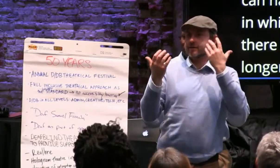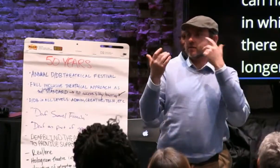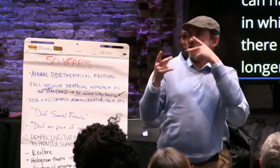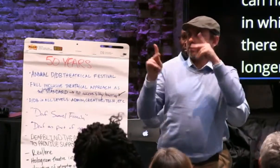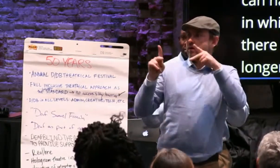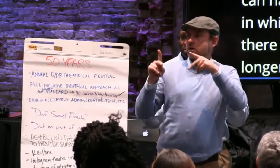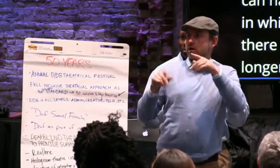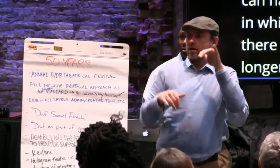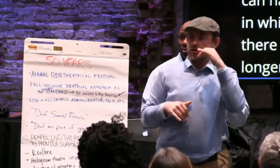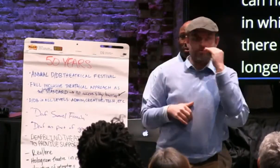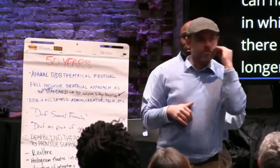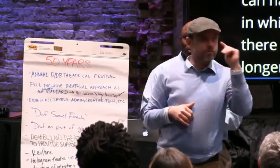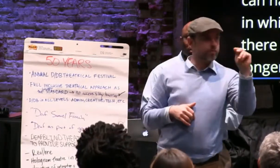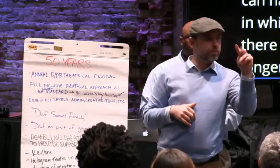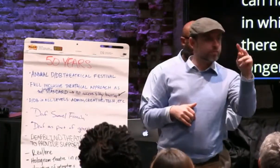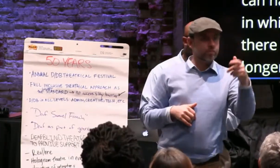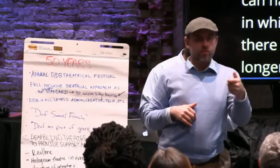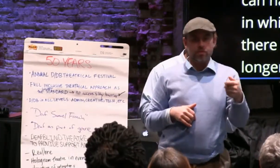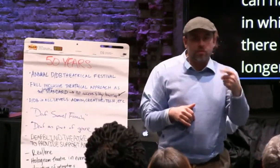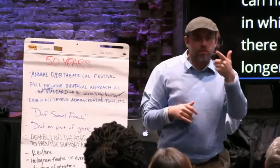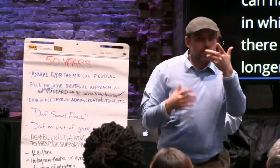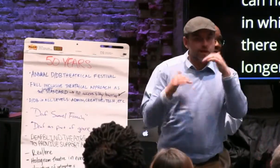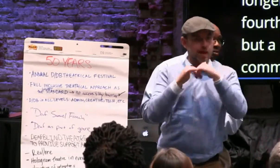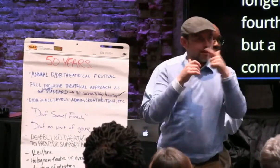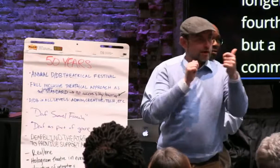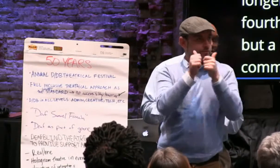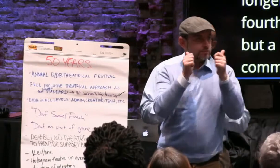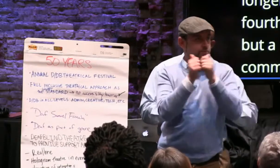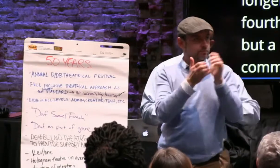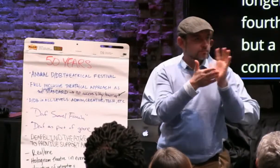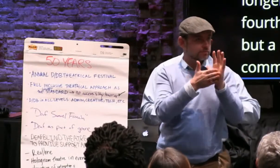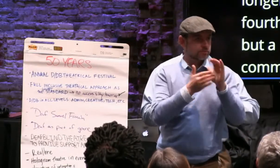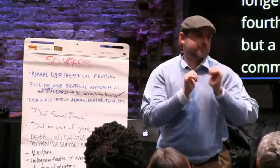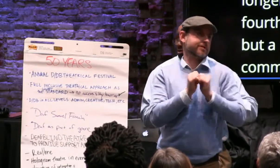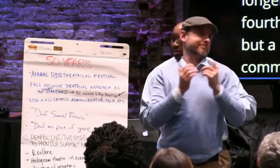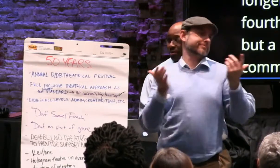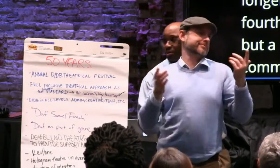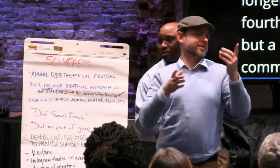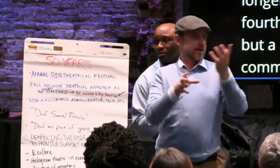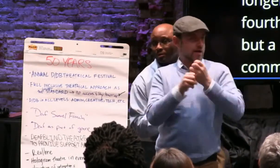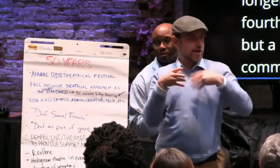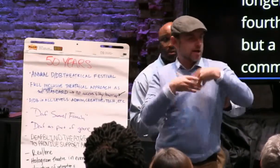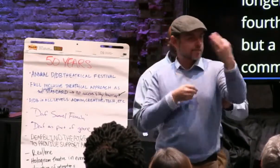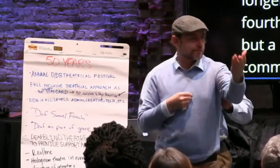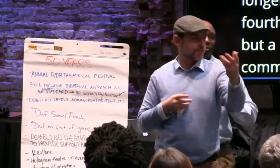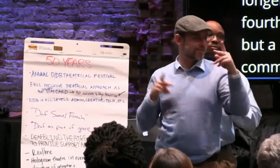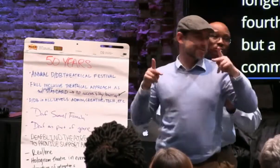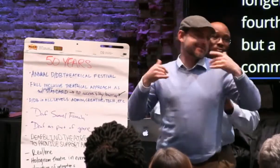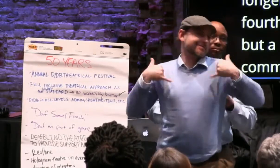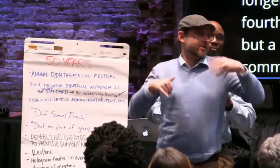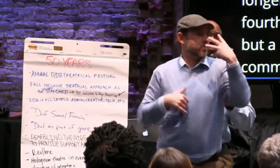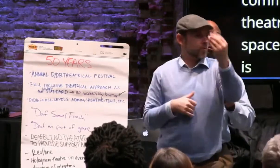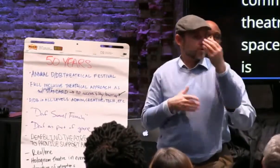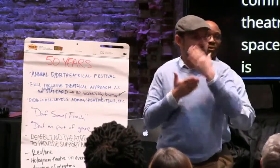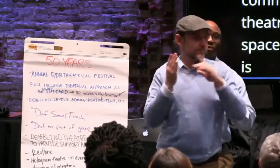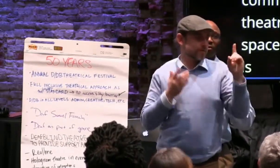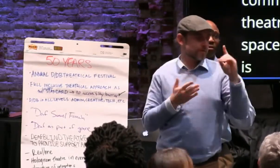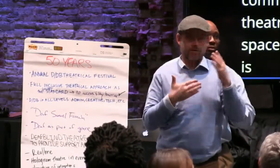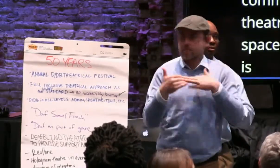that's assessable for seaf, blind individuals. With the addition of media included